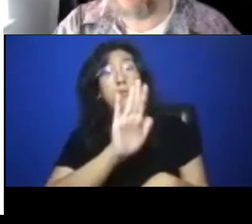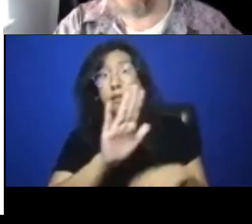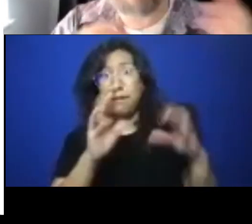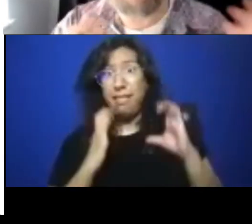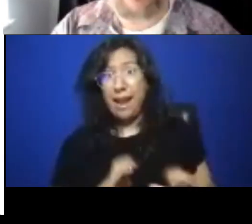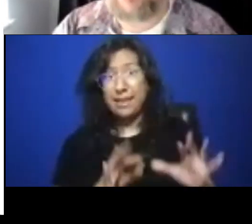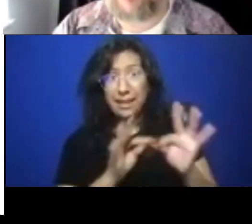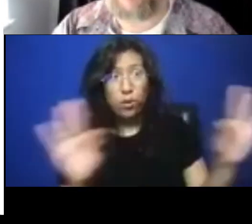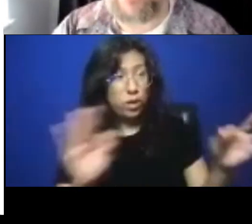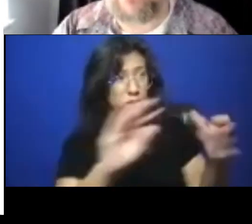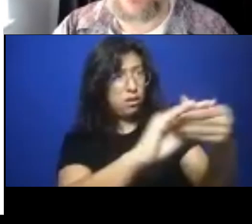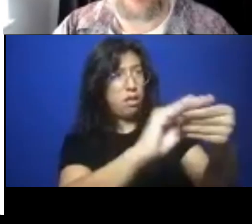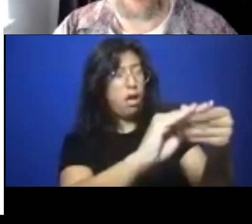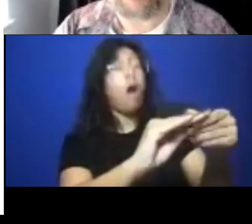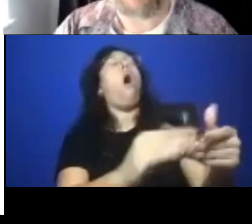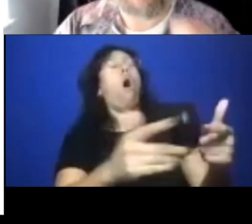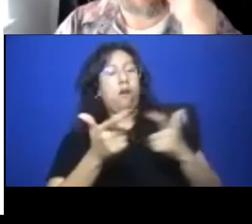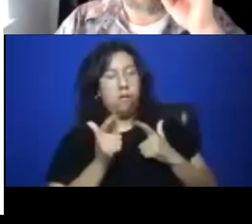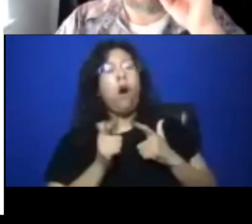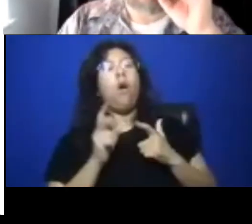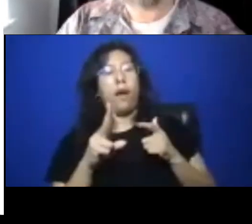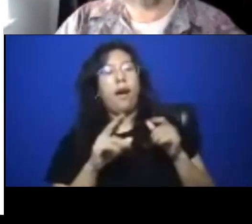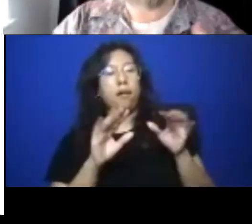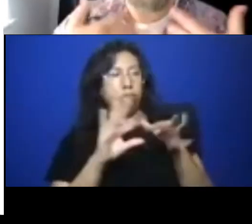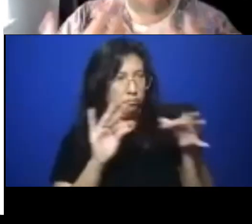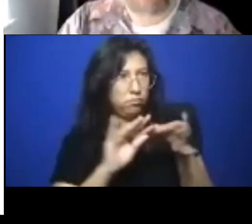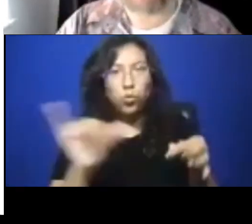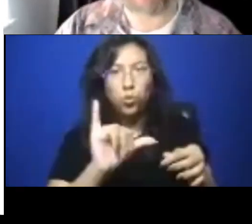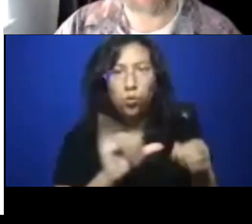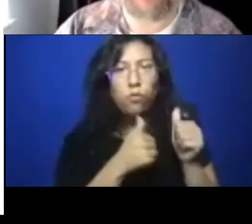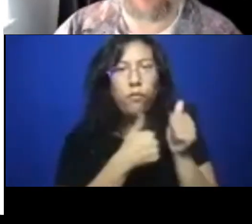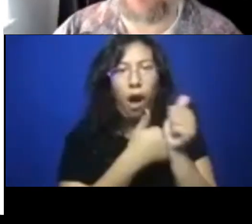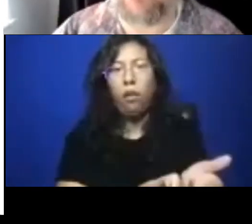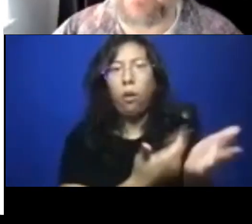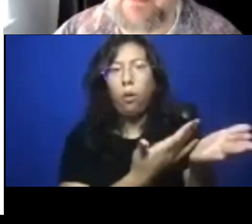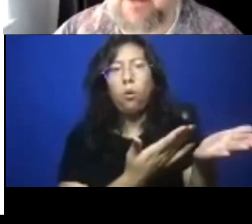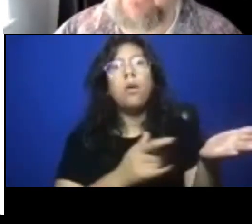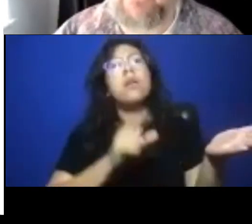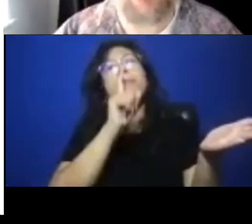whatever that kind of language is. So we want to want to just make sure that we are respectful,